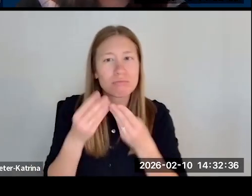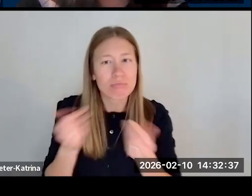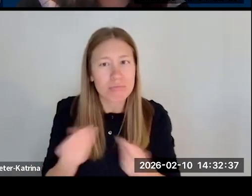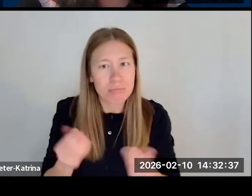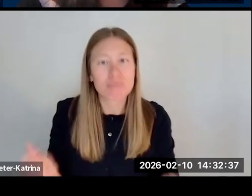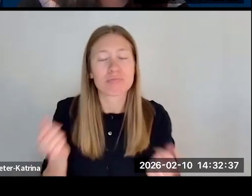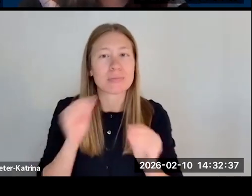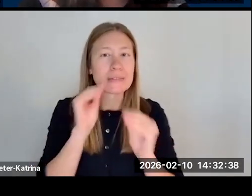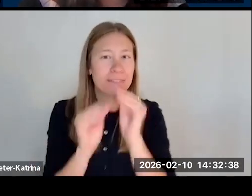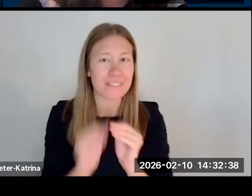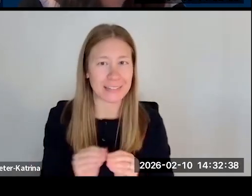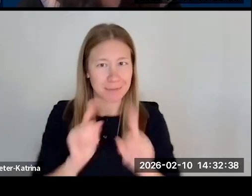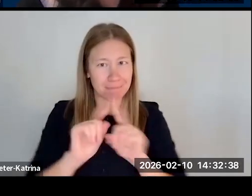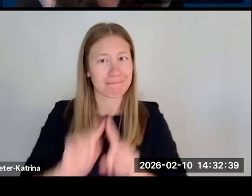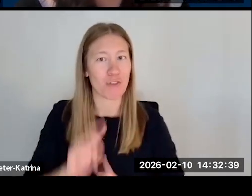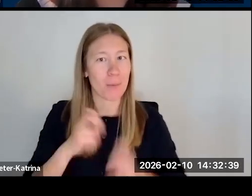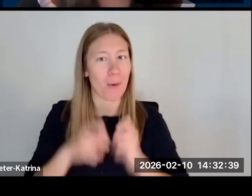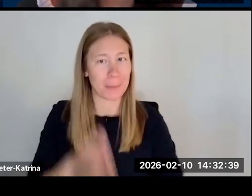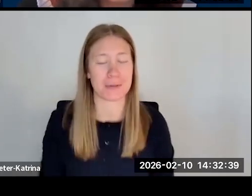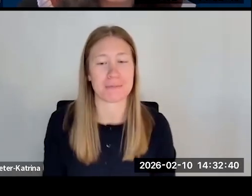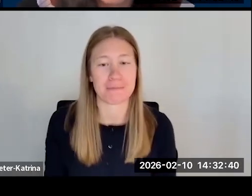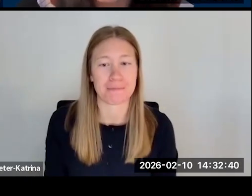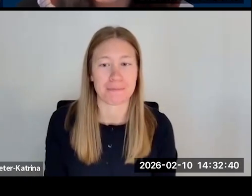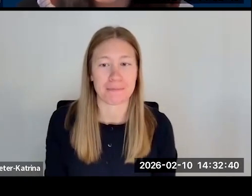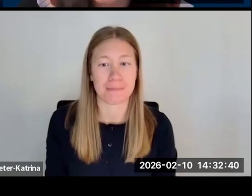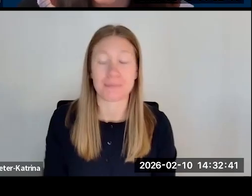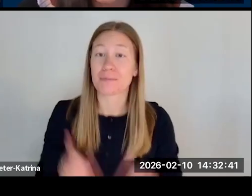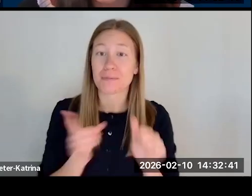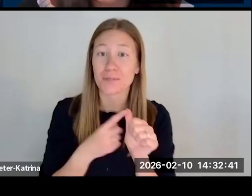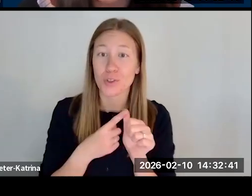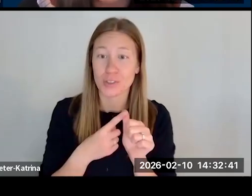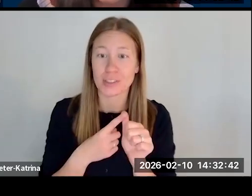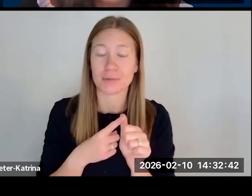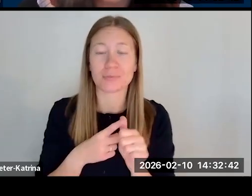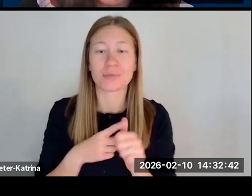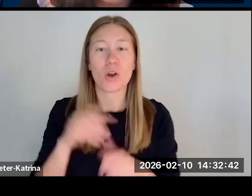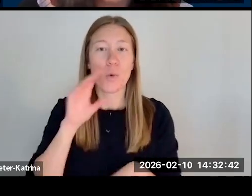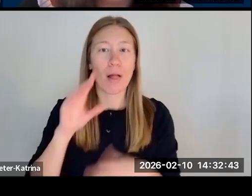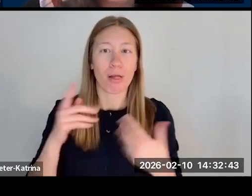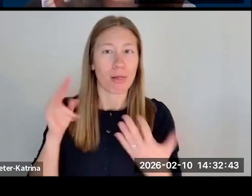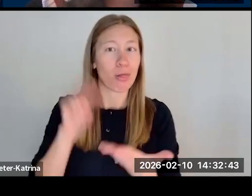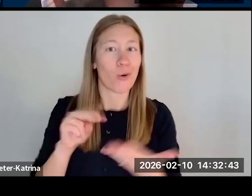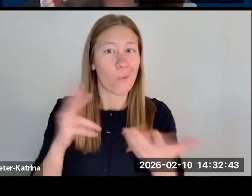So the first thing we're gonna take a look at is the heading hierarchy of our document.